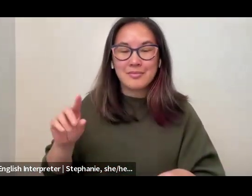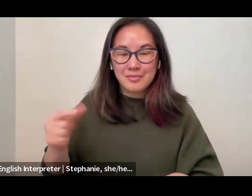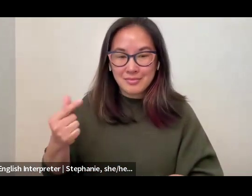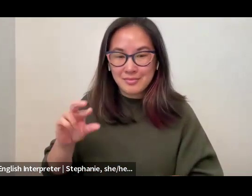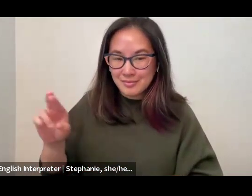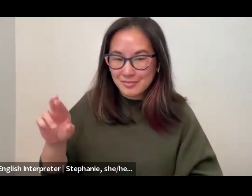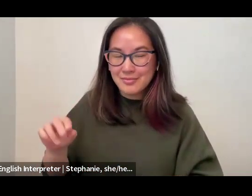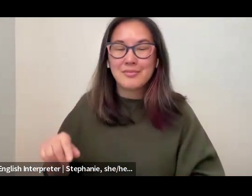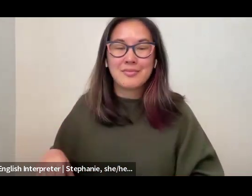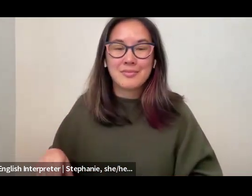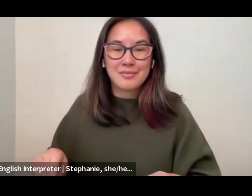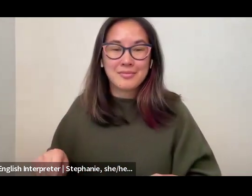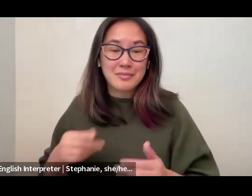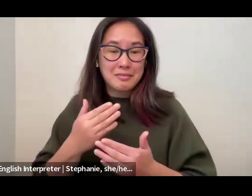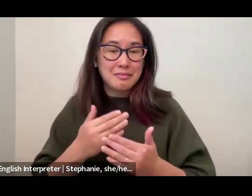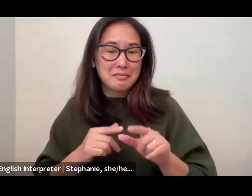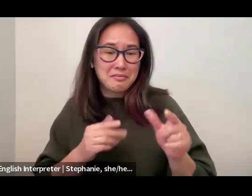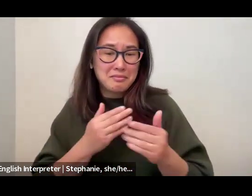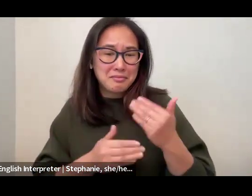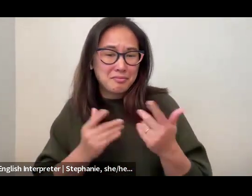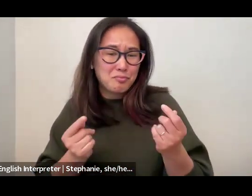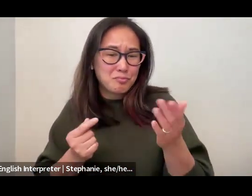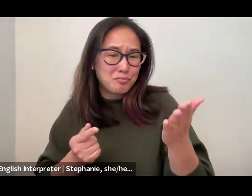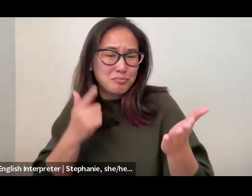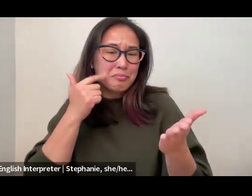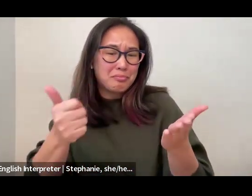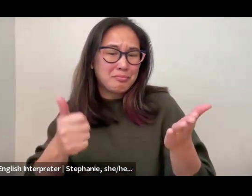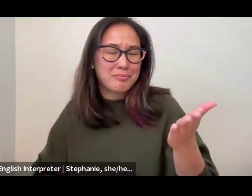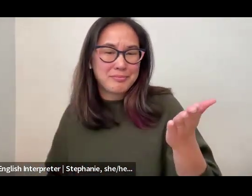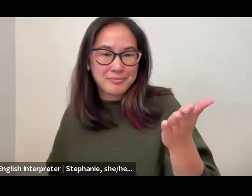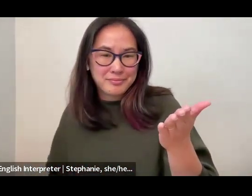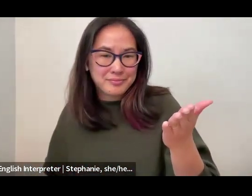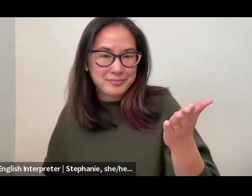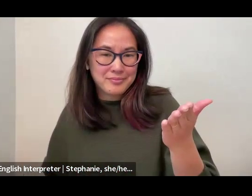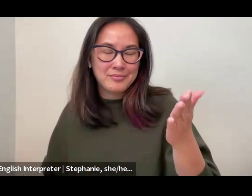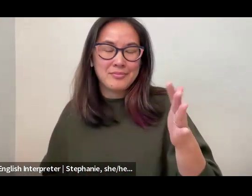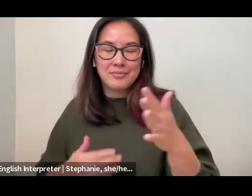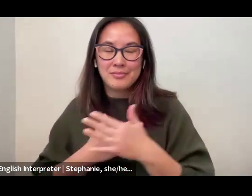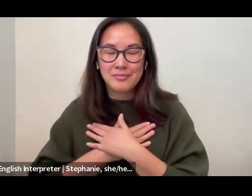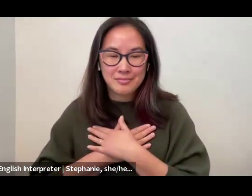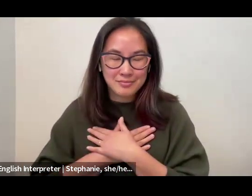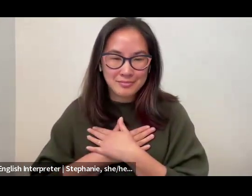What are we doing with the left arm? Up to you. And relax.